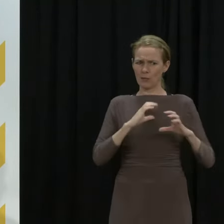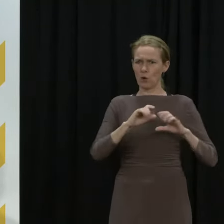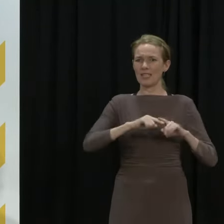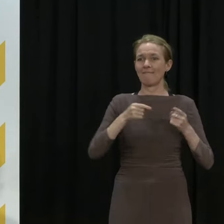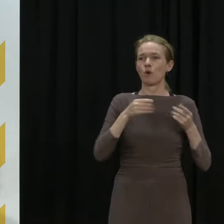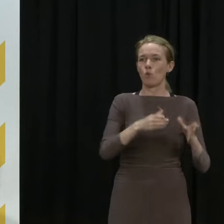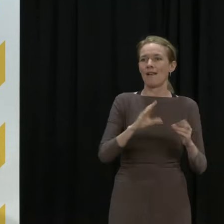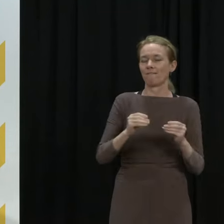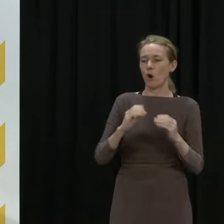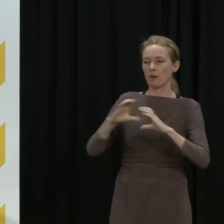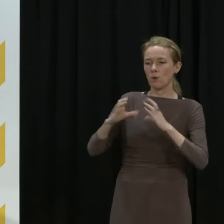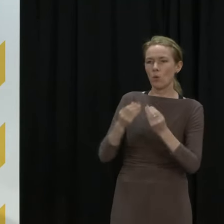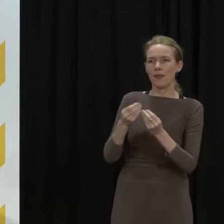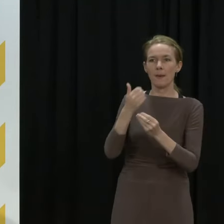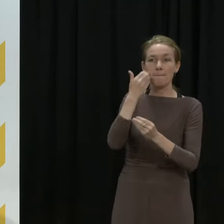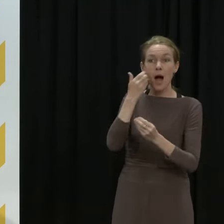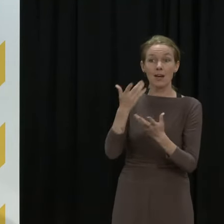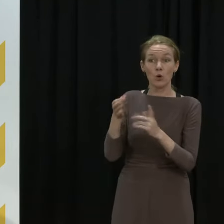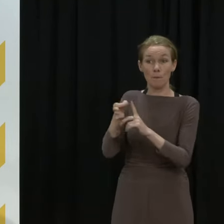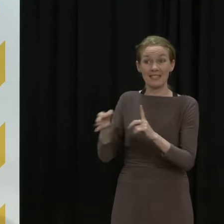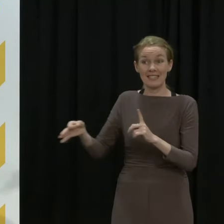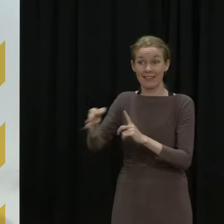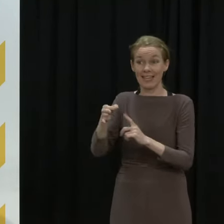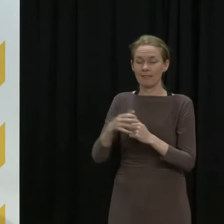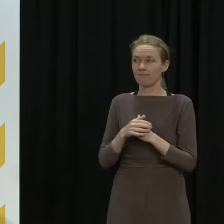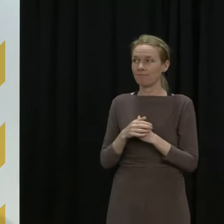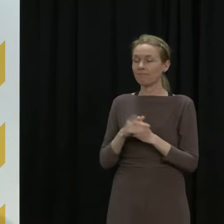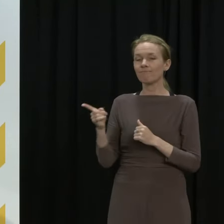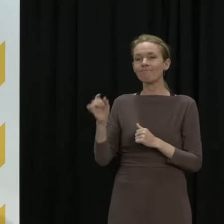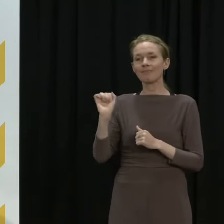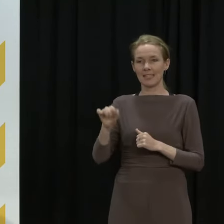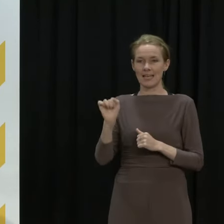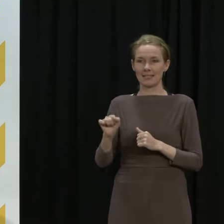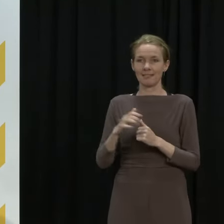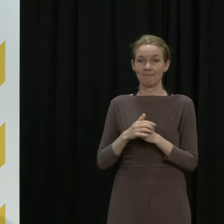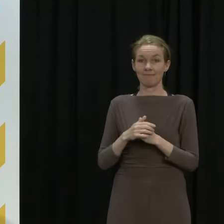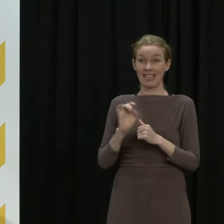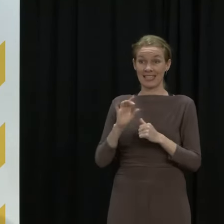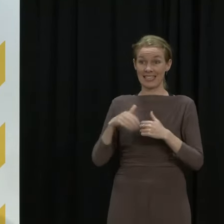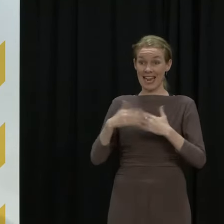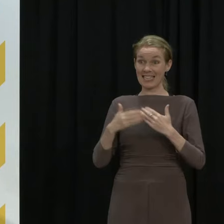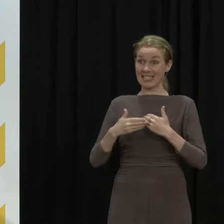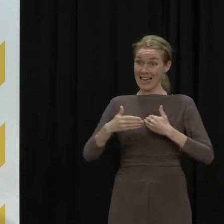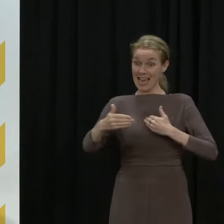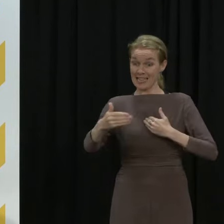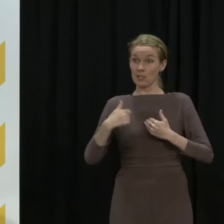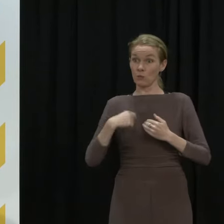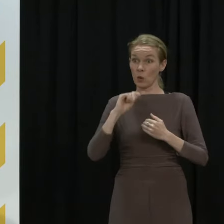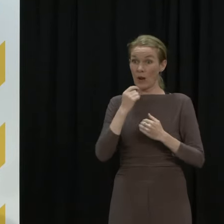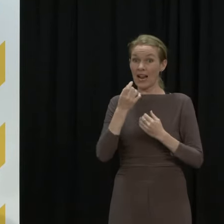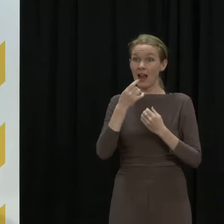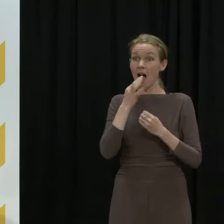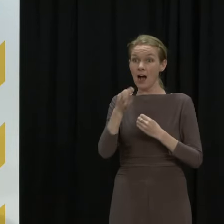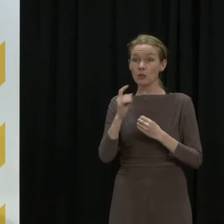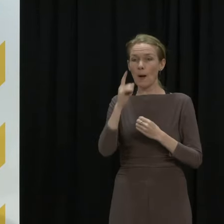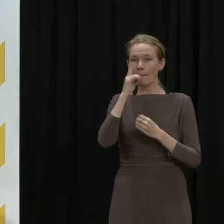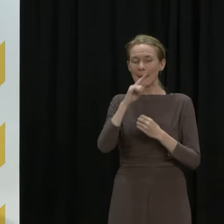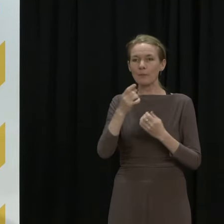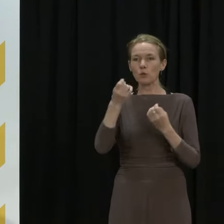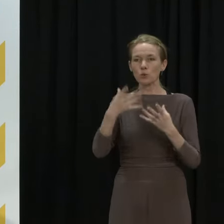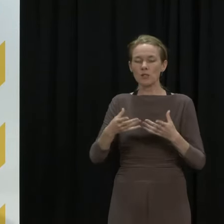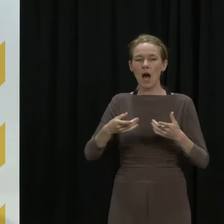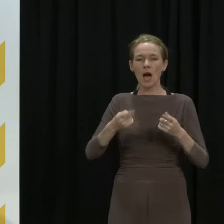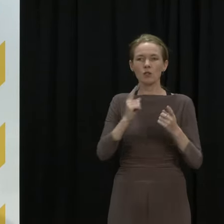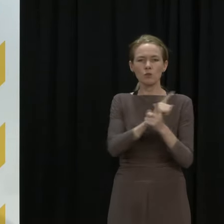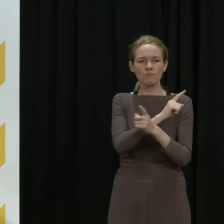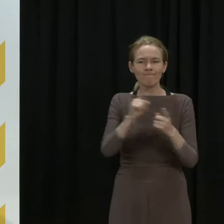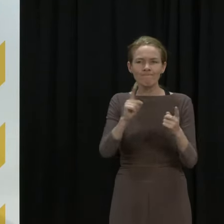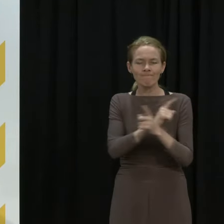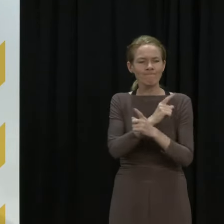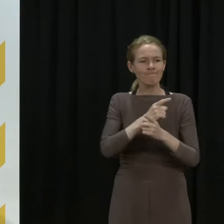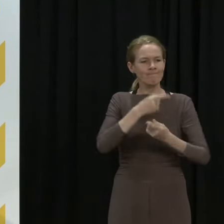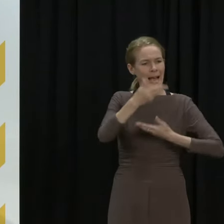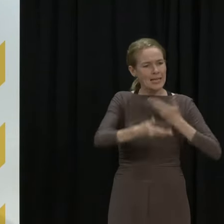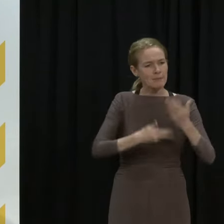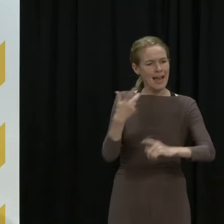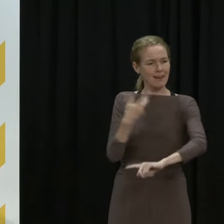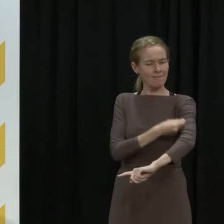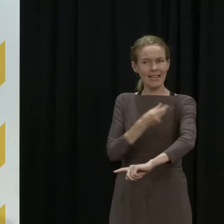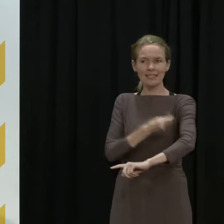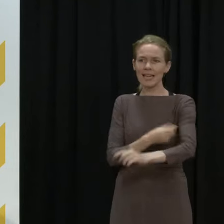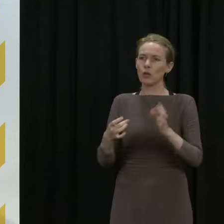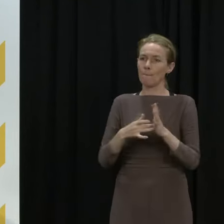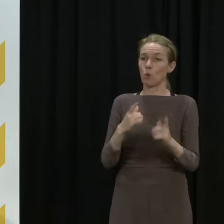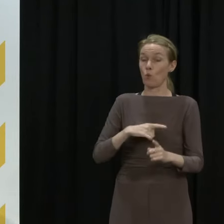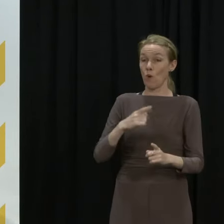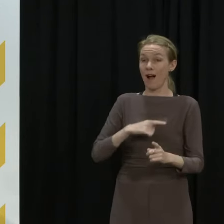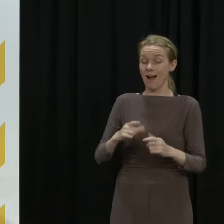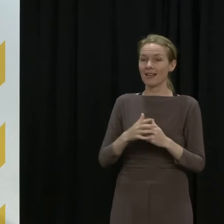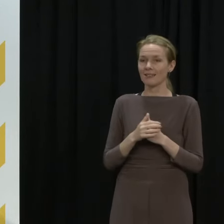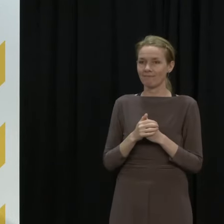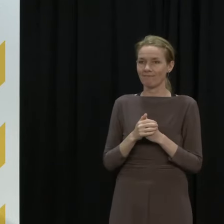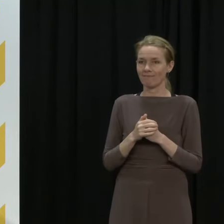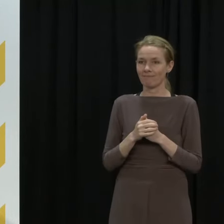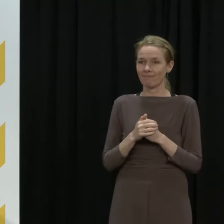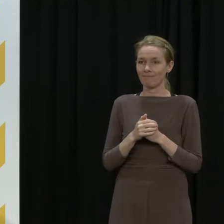target them because it is quite